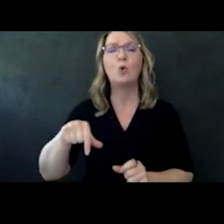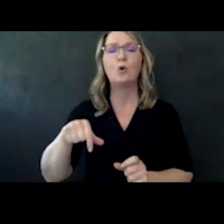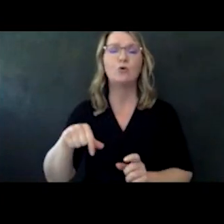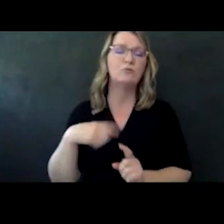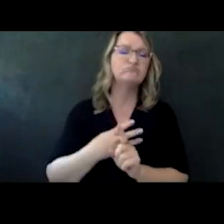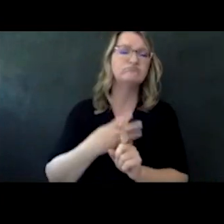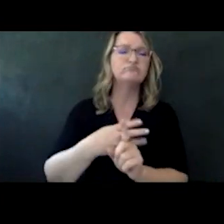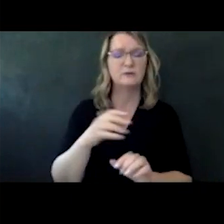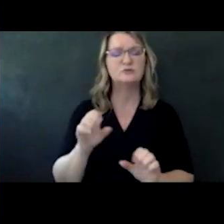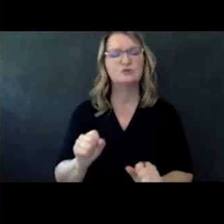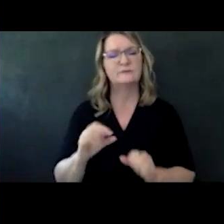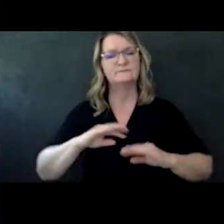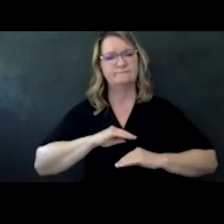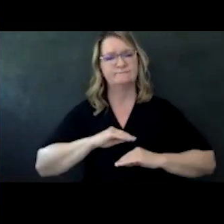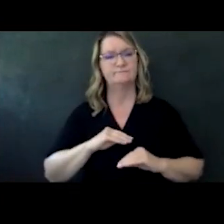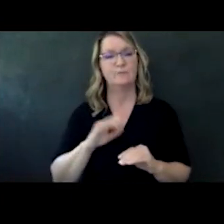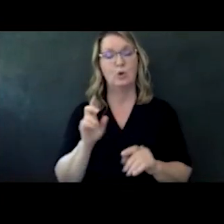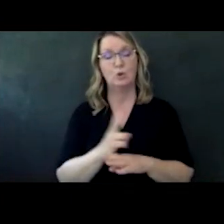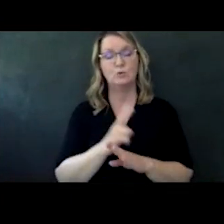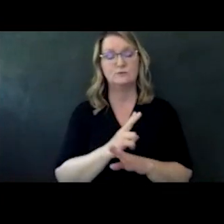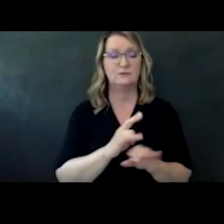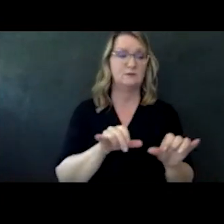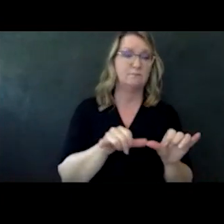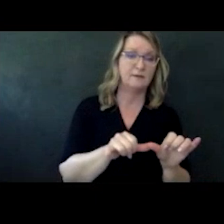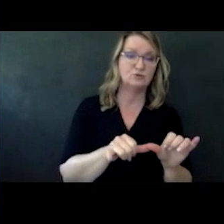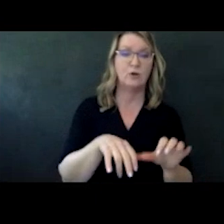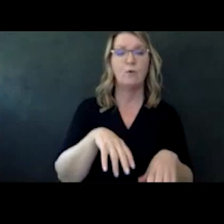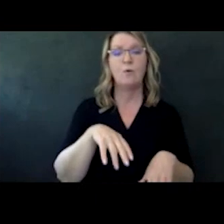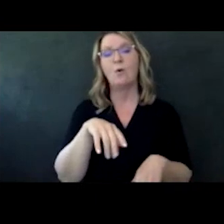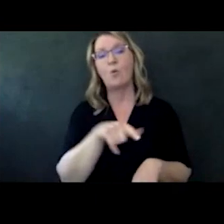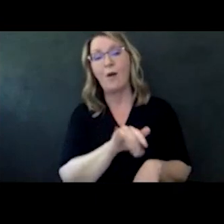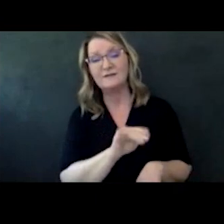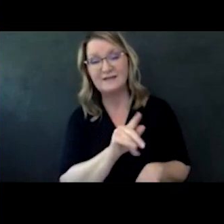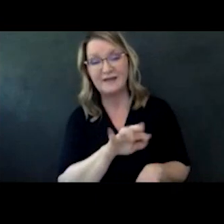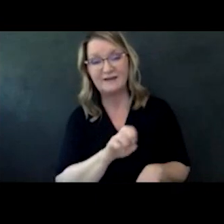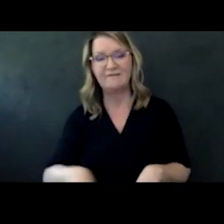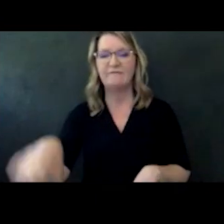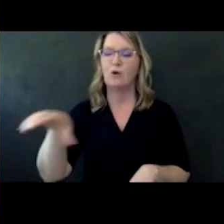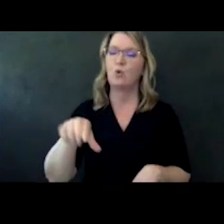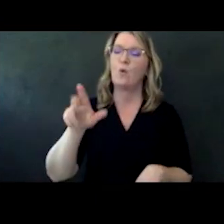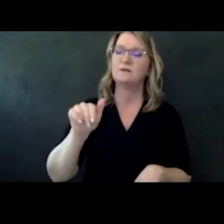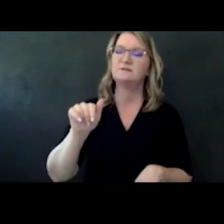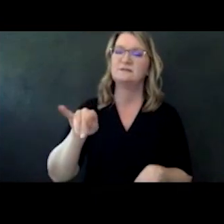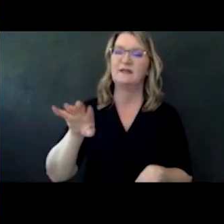be using both qualitative and quantitative data for this analysis. Here's a couple examples.